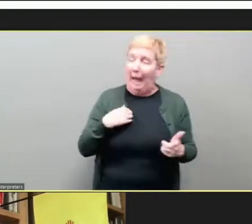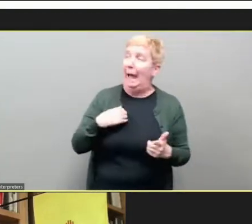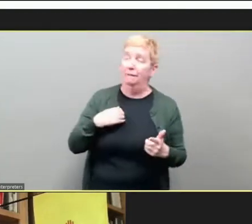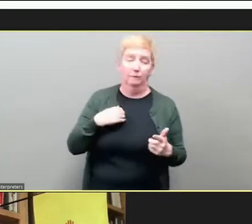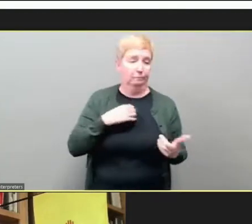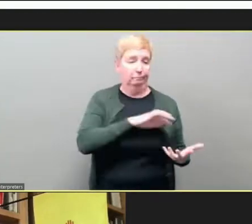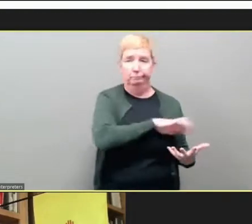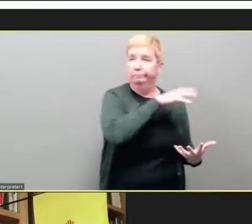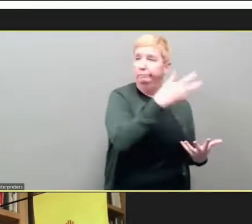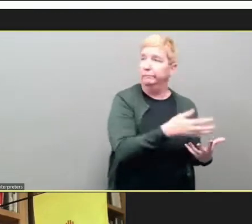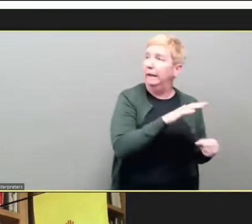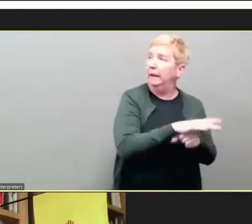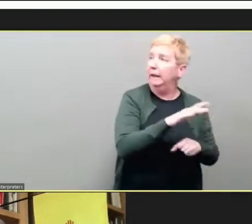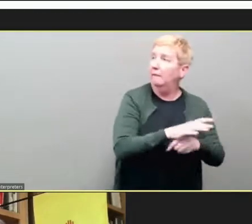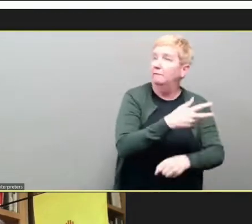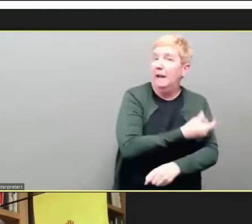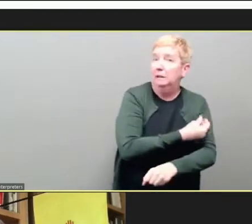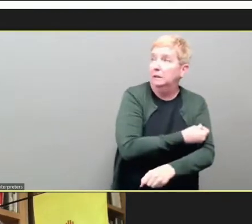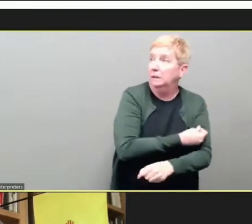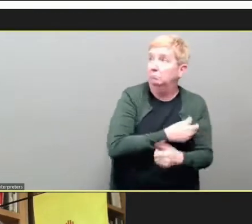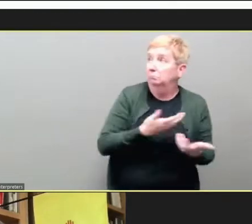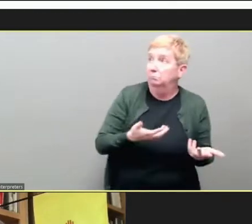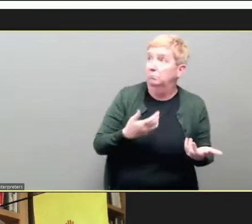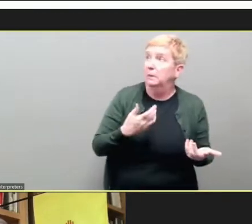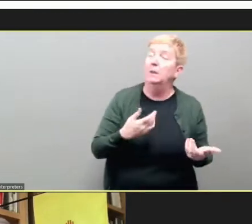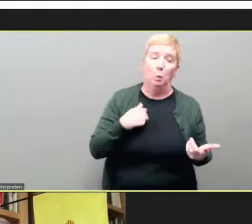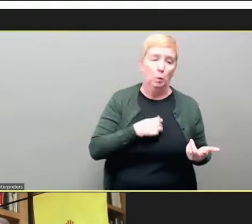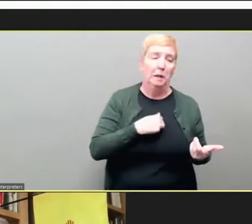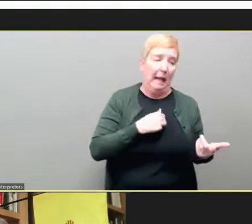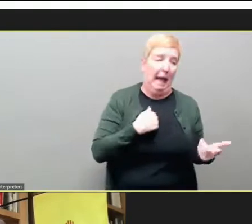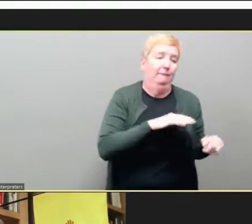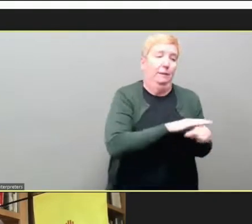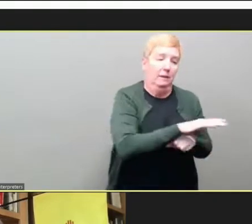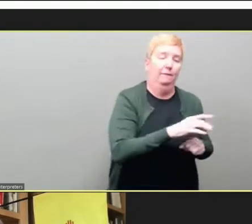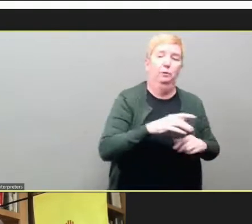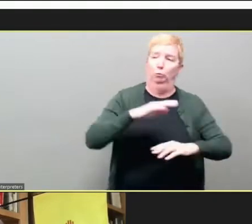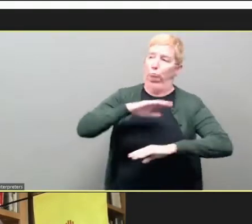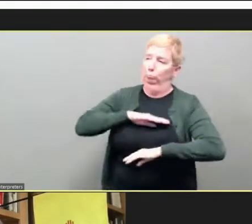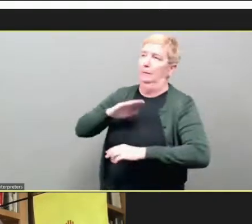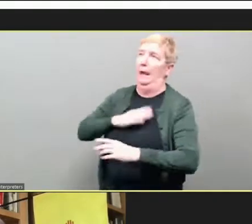all the vaccine. We need to meet our target by the end of june. So, uh, but